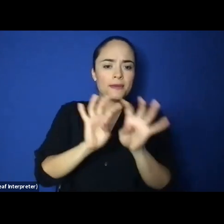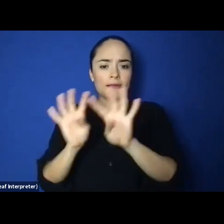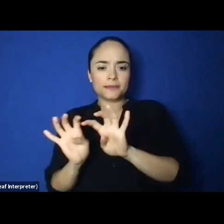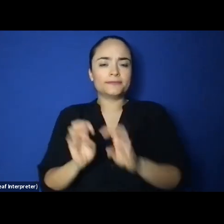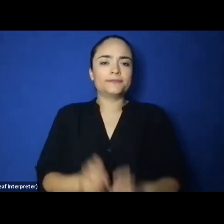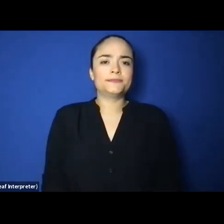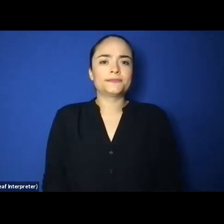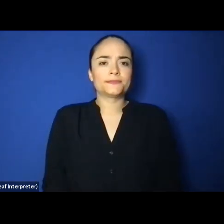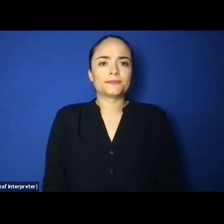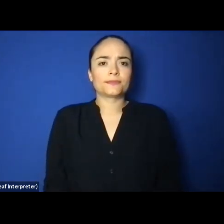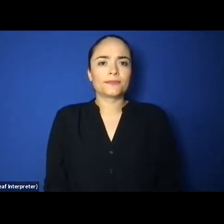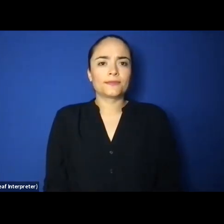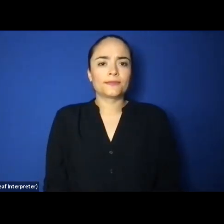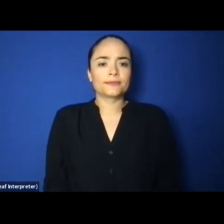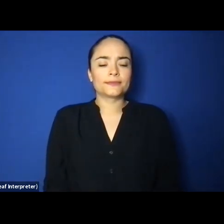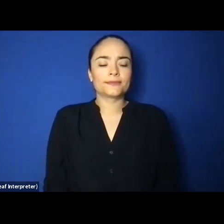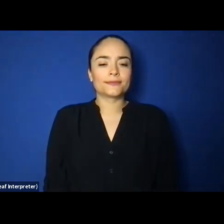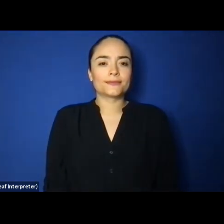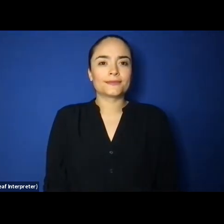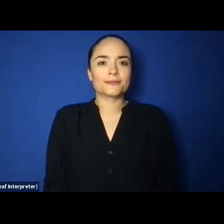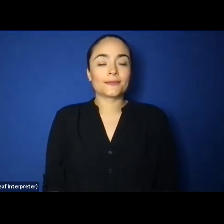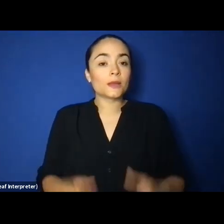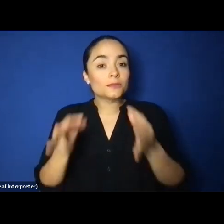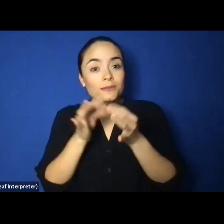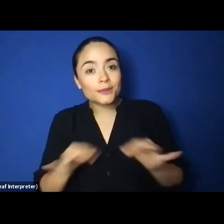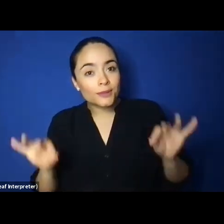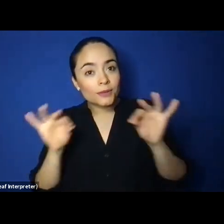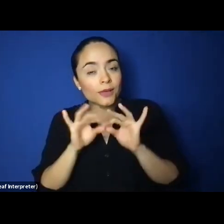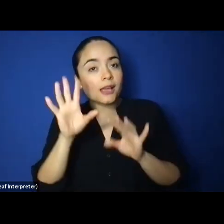Indigenous Voices, we're not just the entertainment, so you're also going to learn about history,